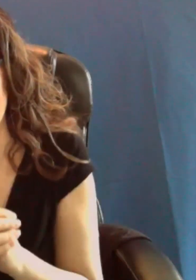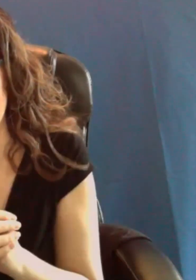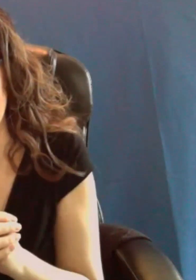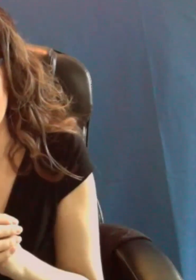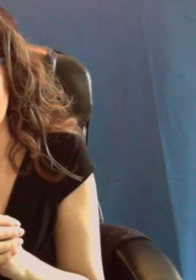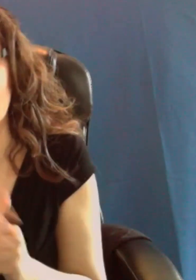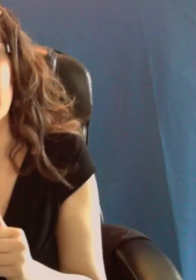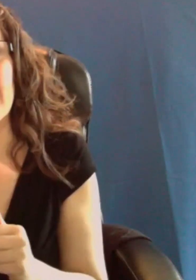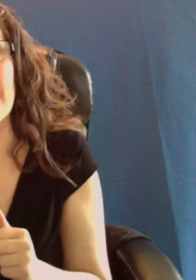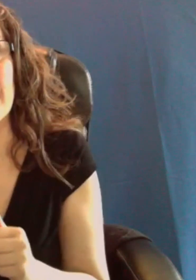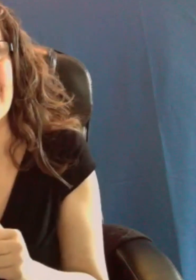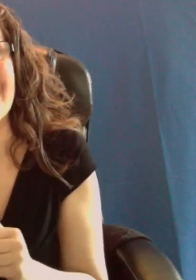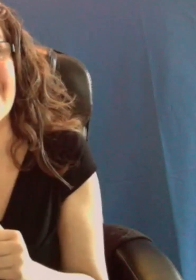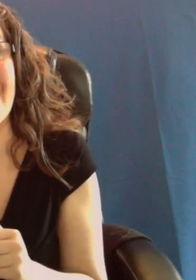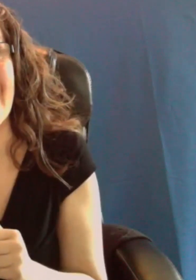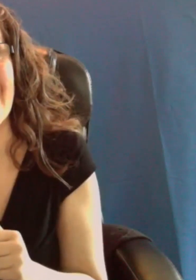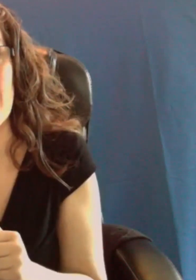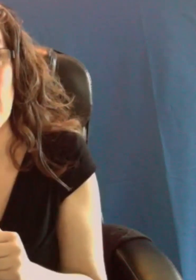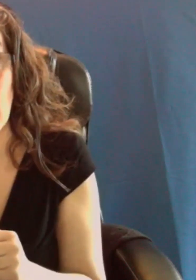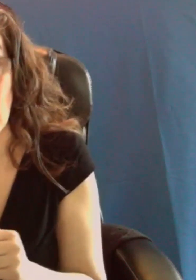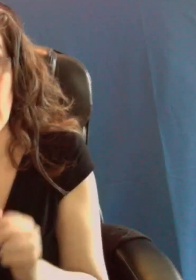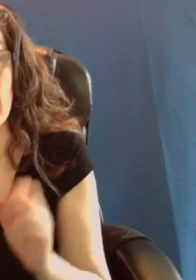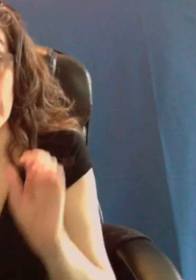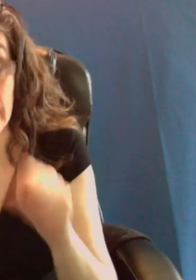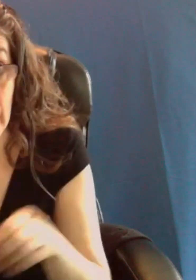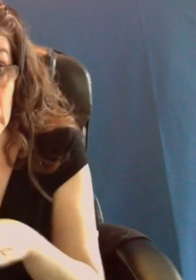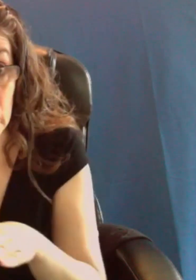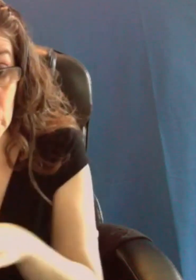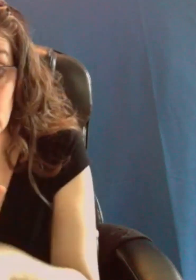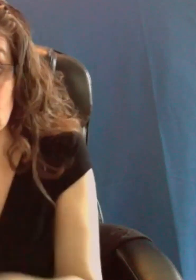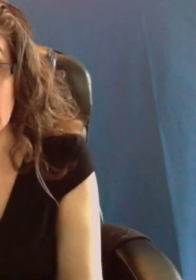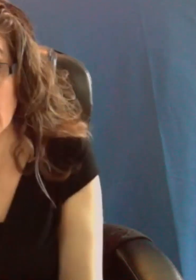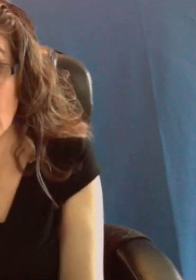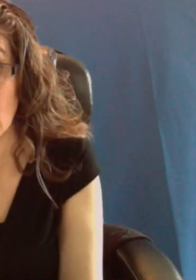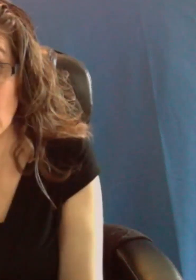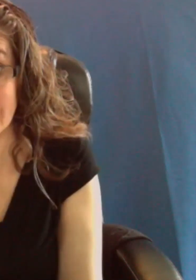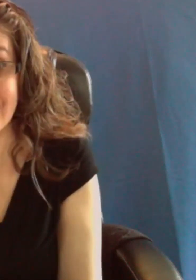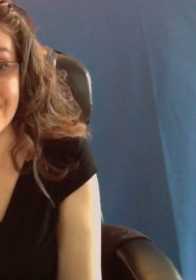use MOD as a resource. This person gets a lot of questions